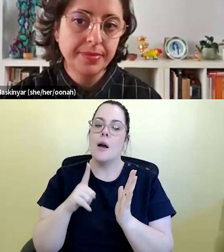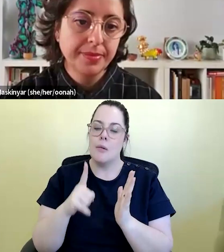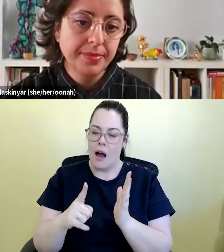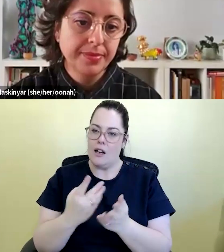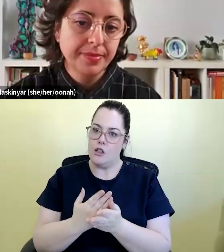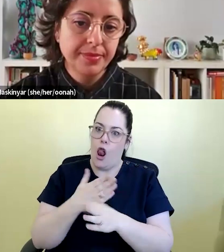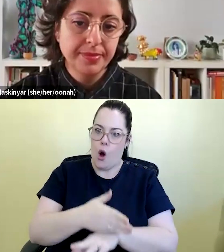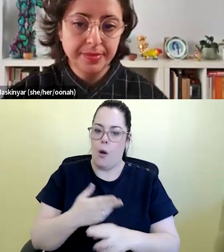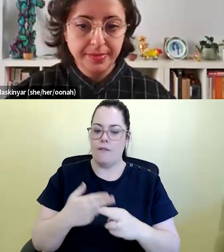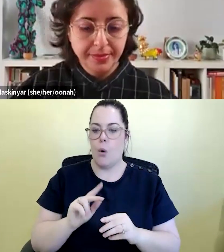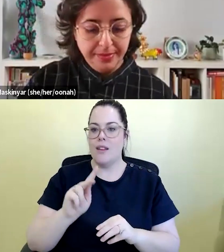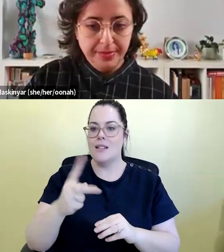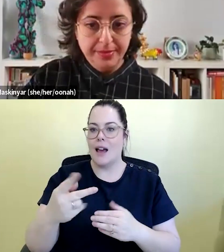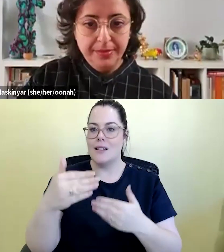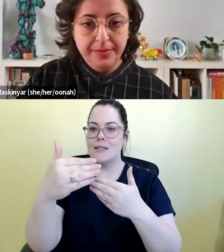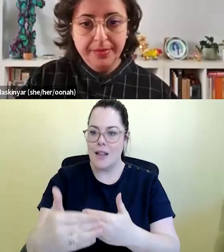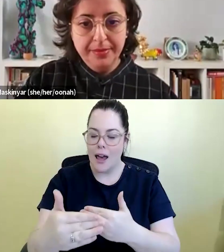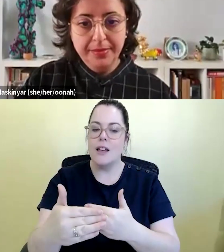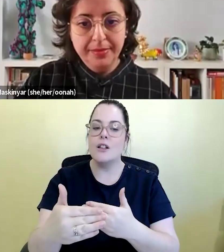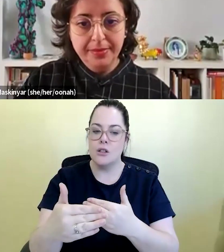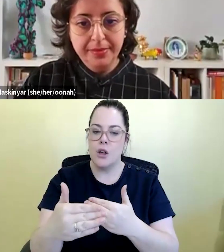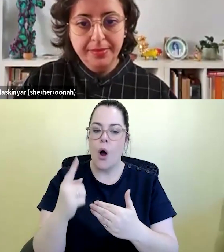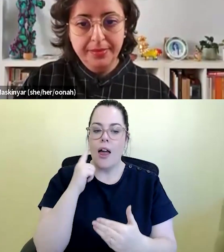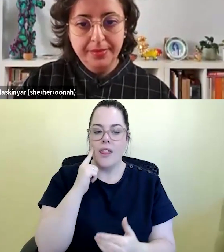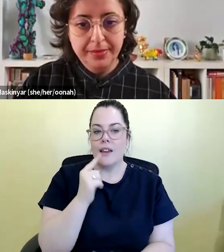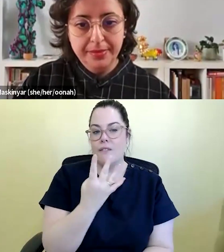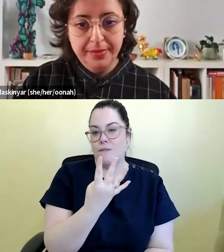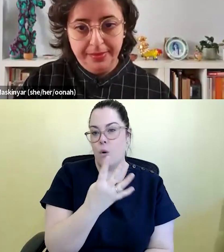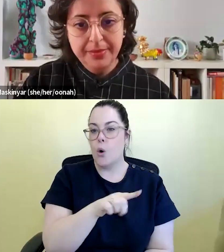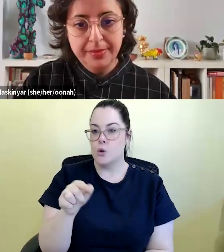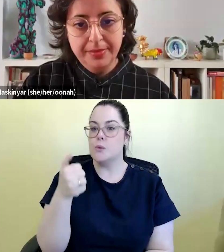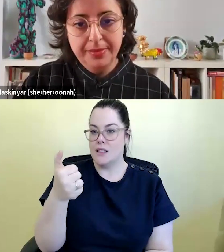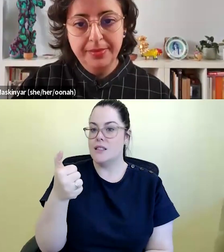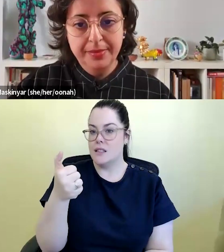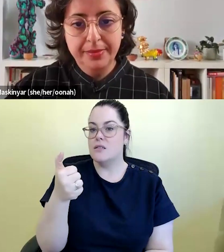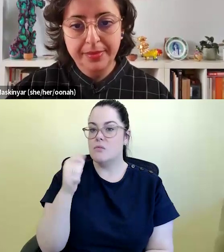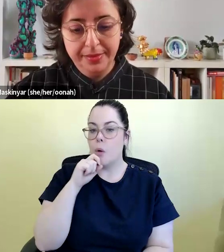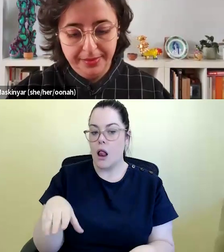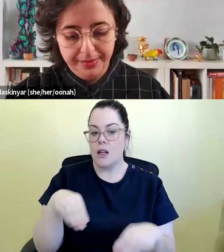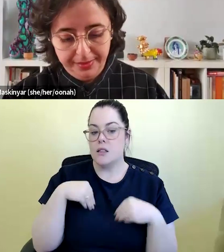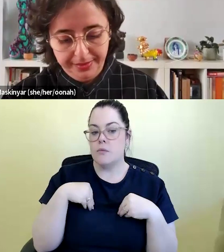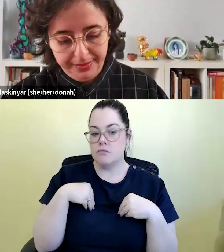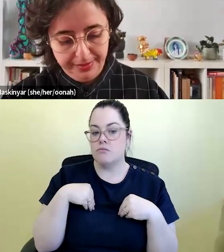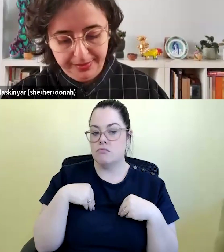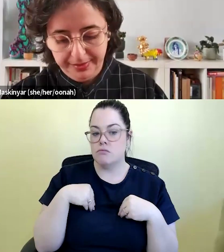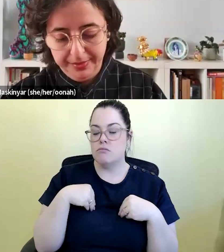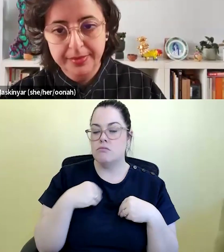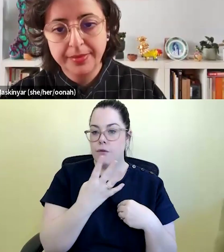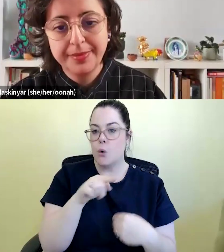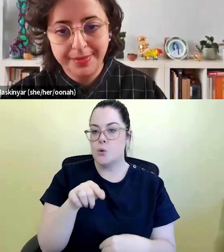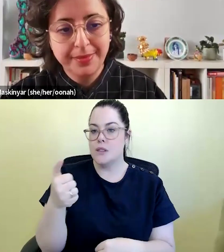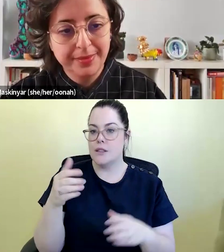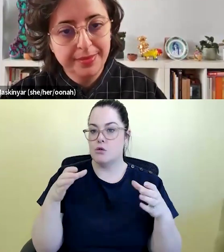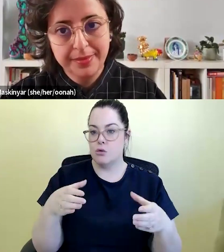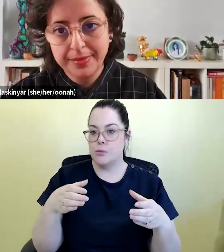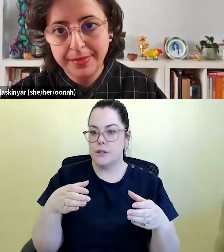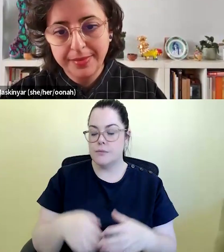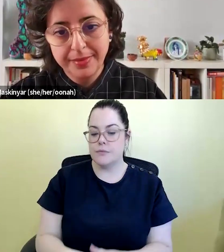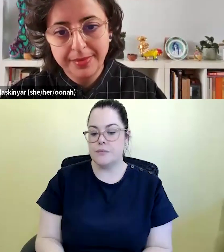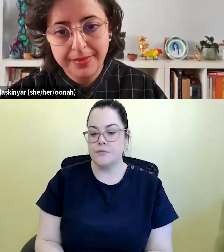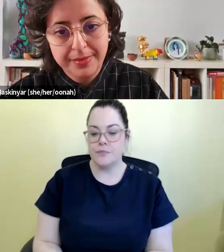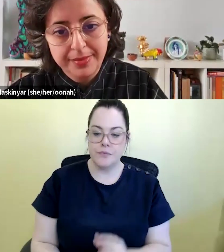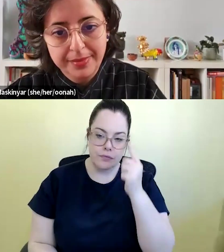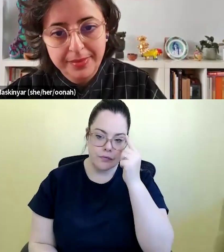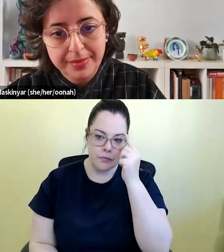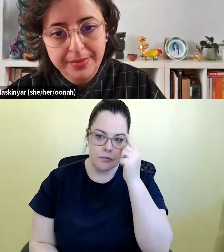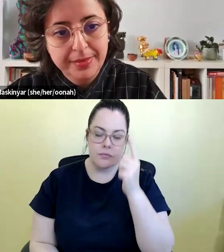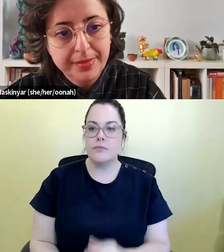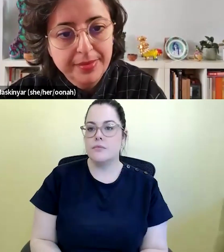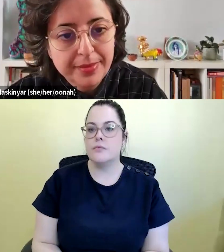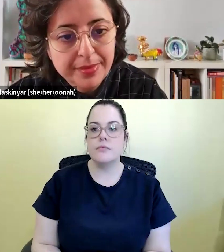and we like to be realistic. We imagine it will be 24 and six groups that get through.